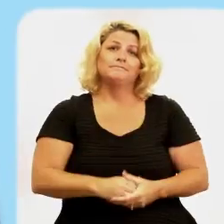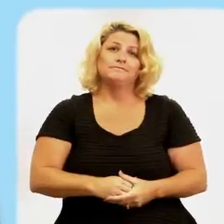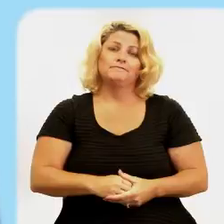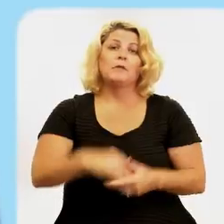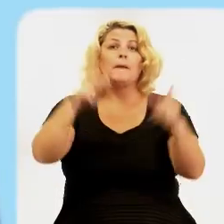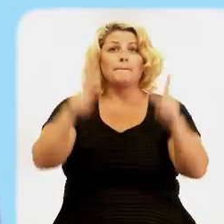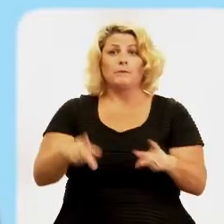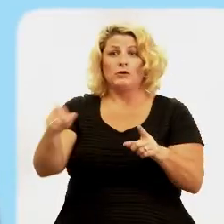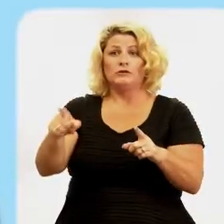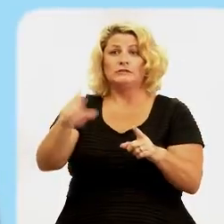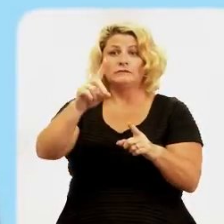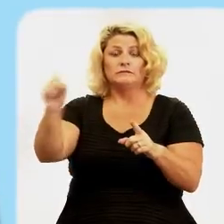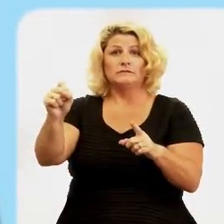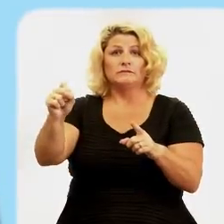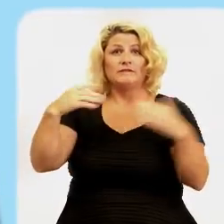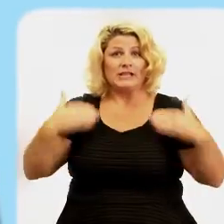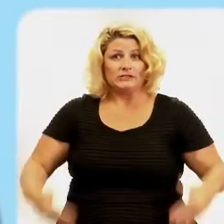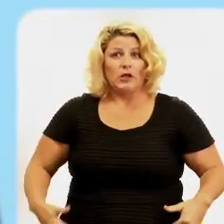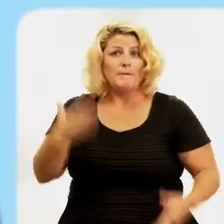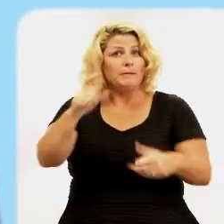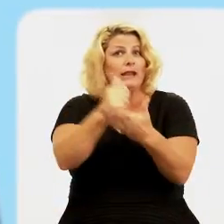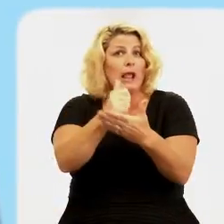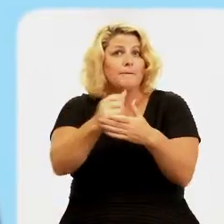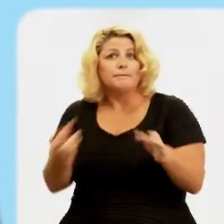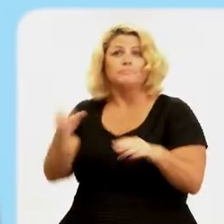Patients with a physical disability may need assistance getting onto the exam table.